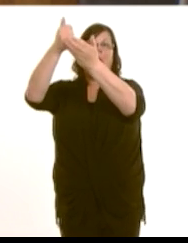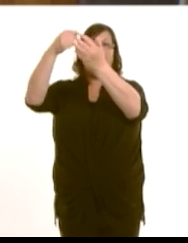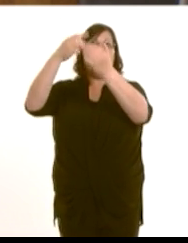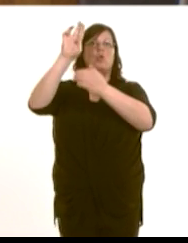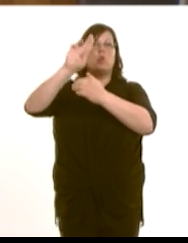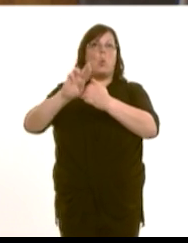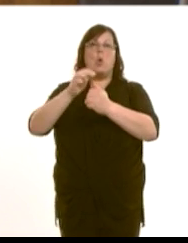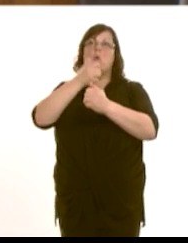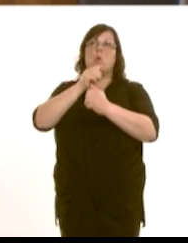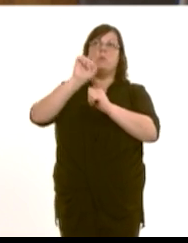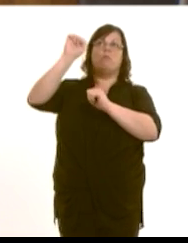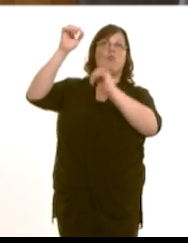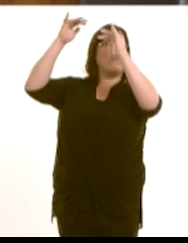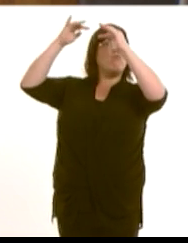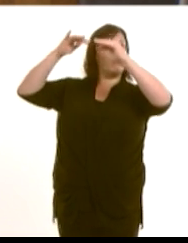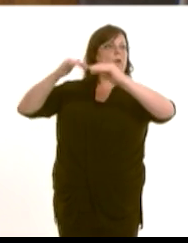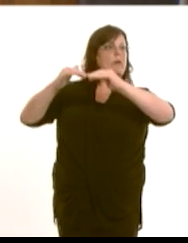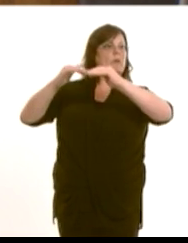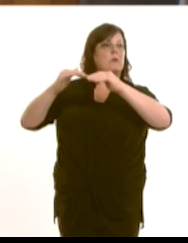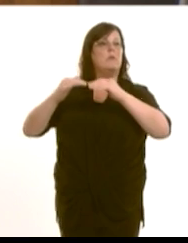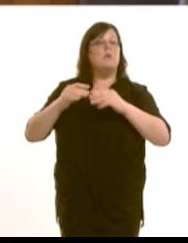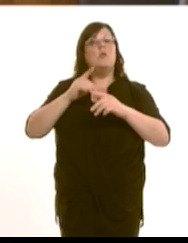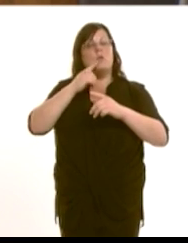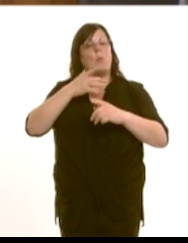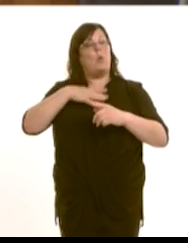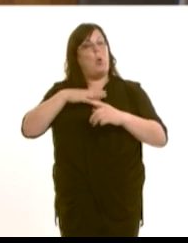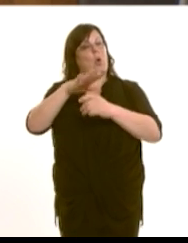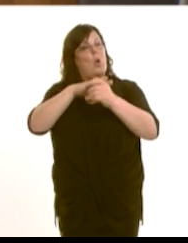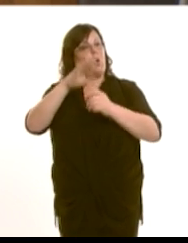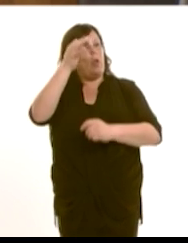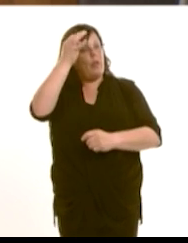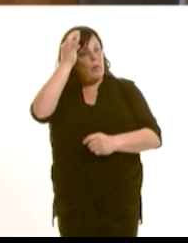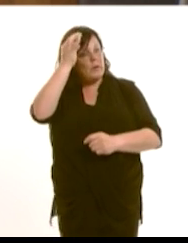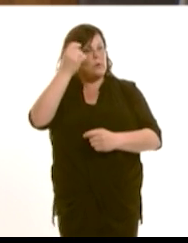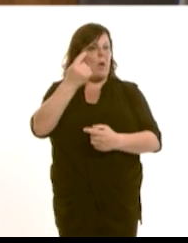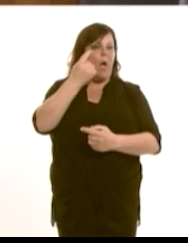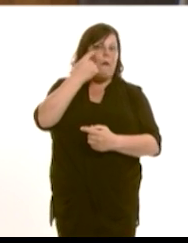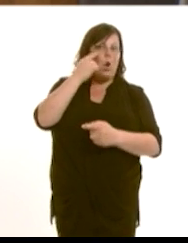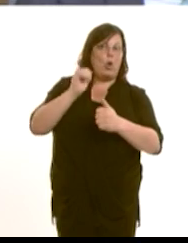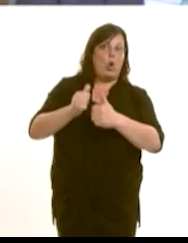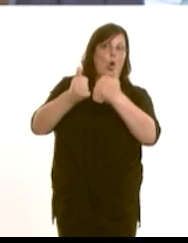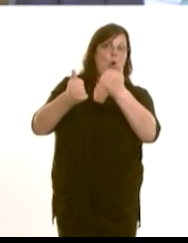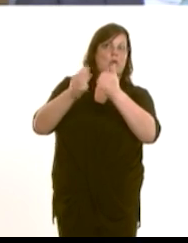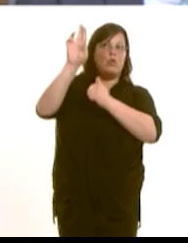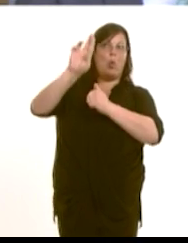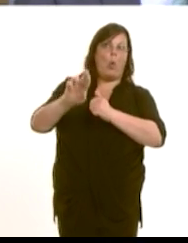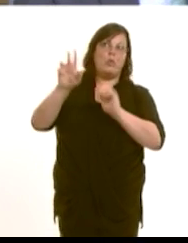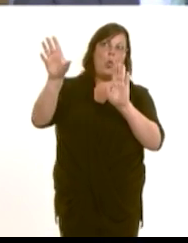So, we would expect local authorities to consider the good examples that Iíve seen across Wales in order to do the same themselves.